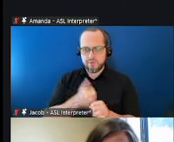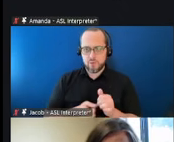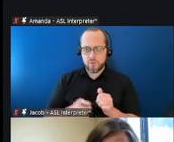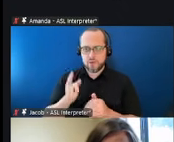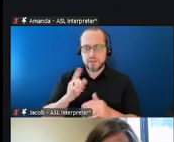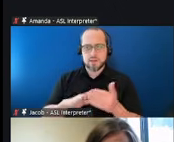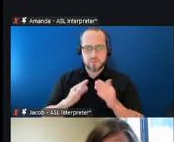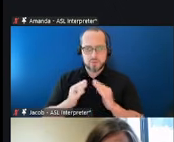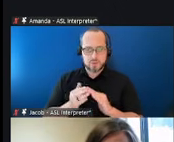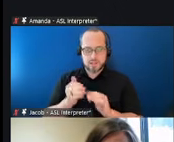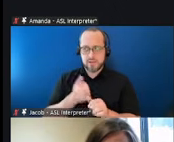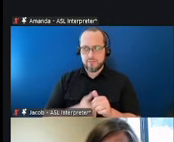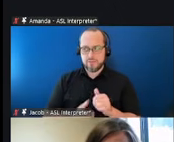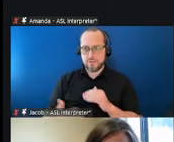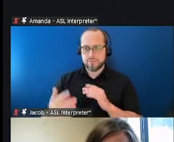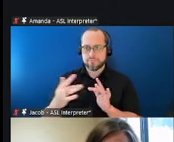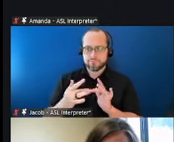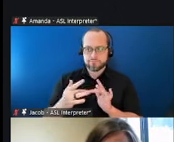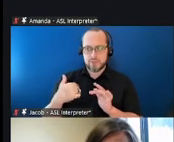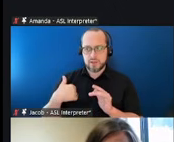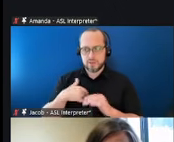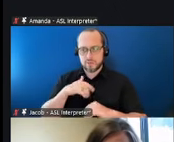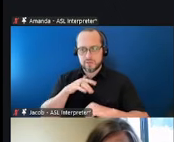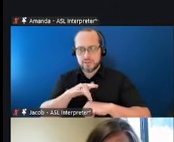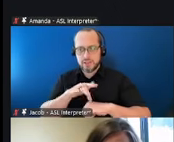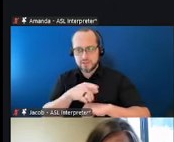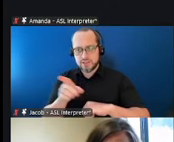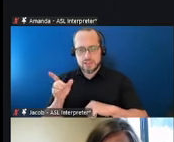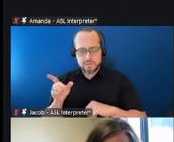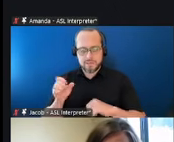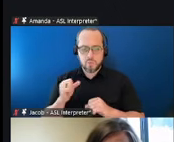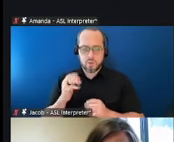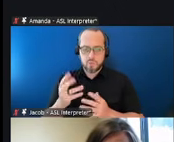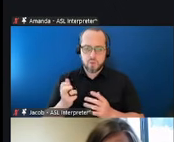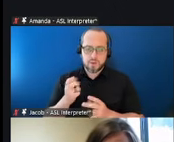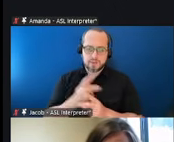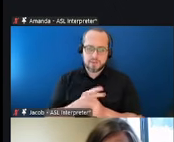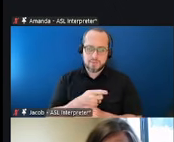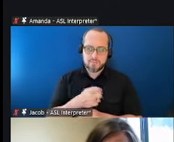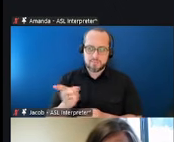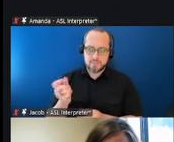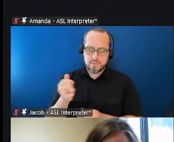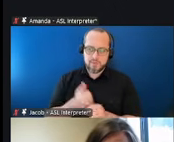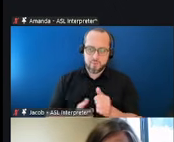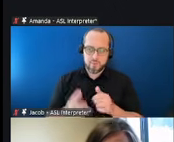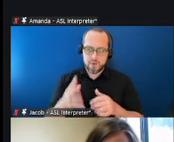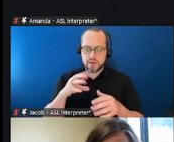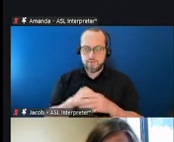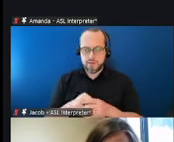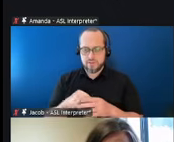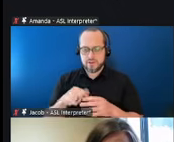has touched us or we've touched them because we want to keep everybody involved in this process.